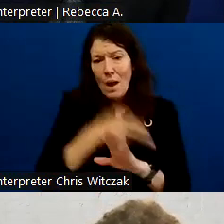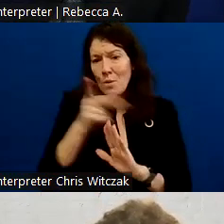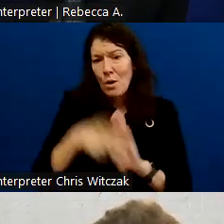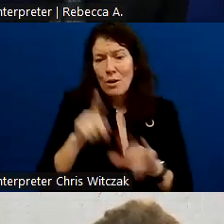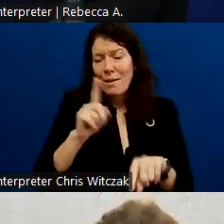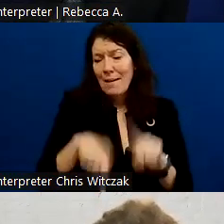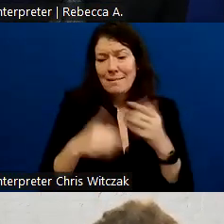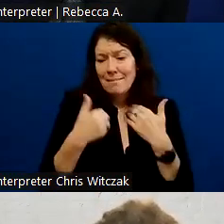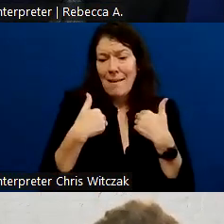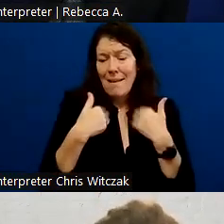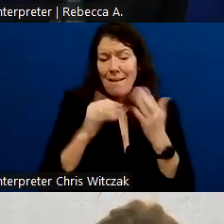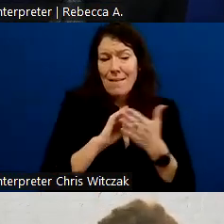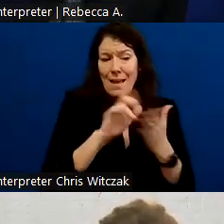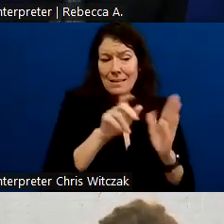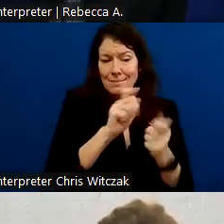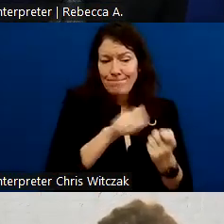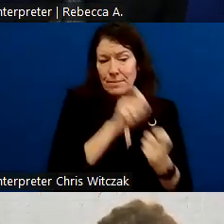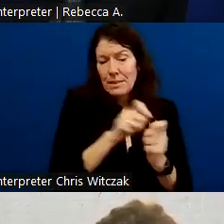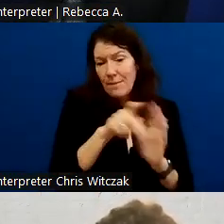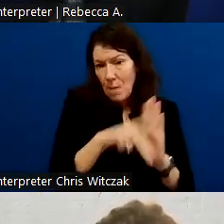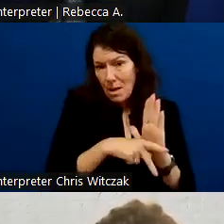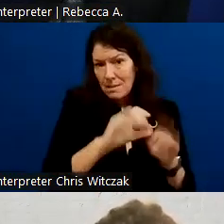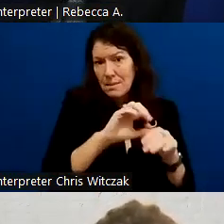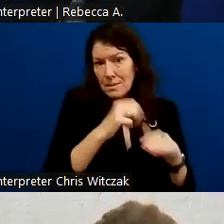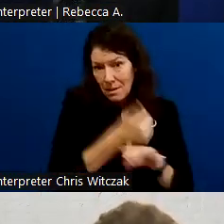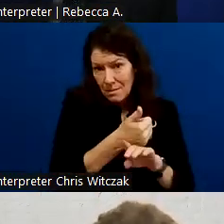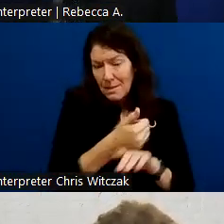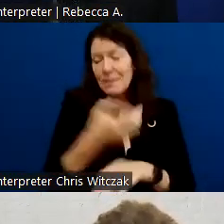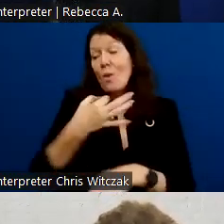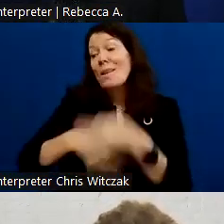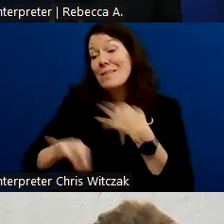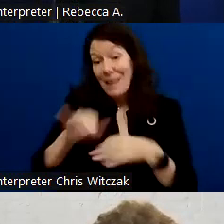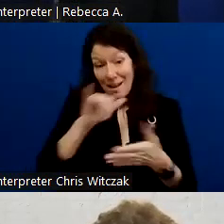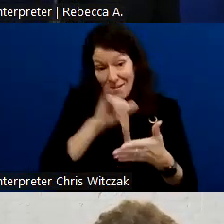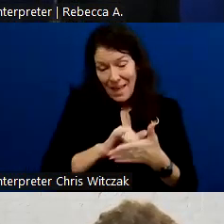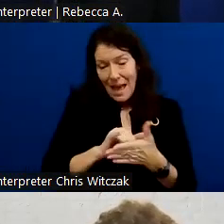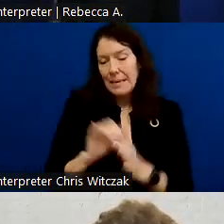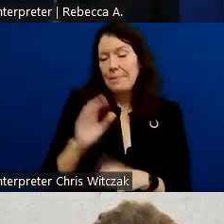have that policy and so instead of having that policy at the very least, not screening